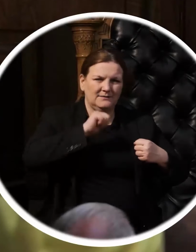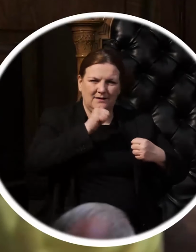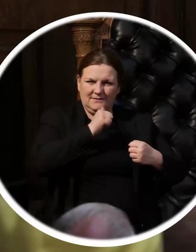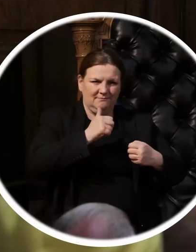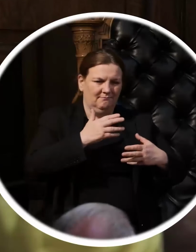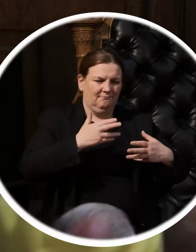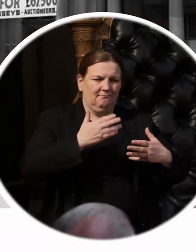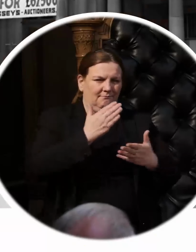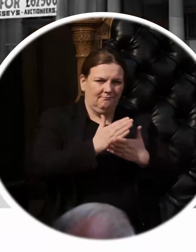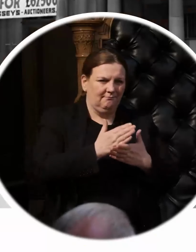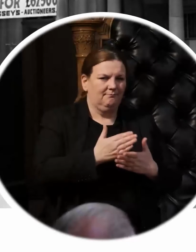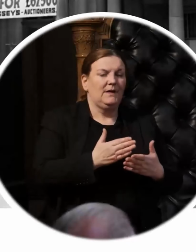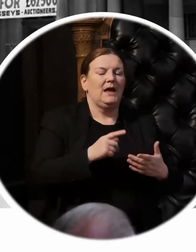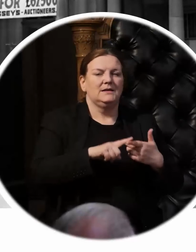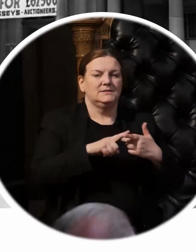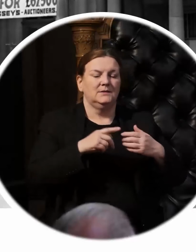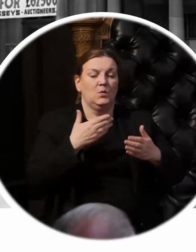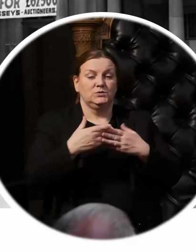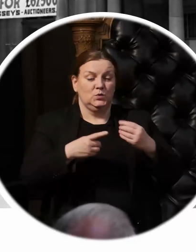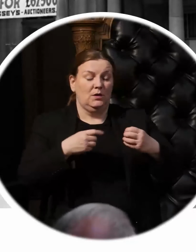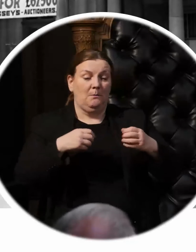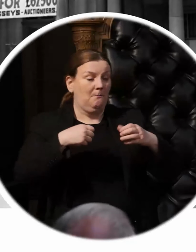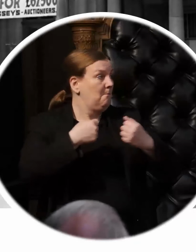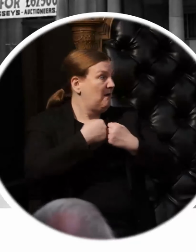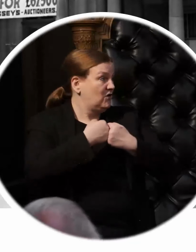the locomotive went through the buffers. These are the buffers down here.